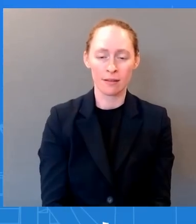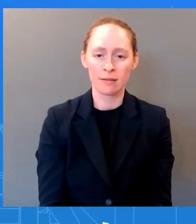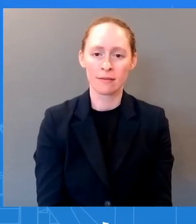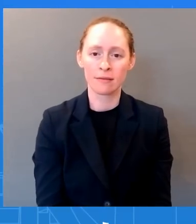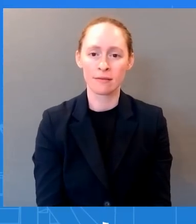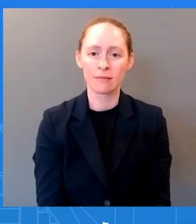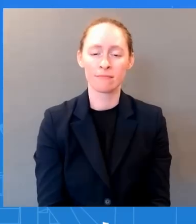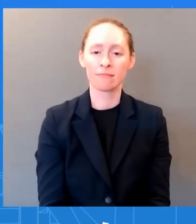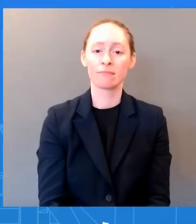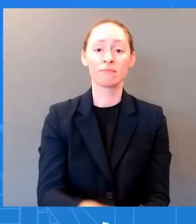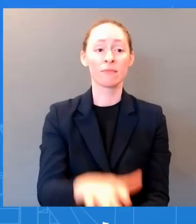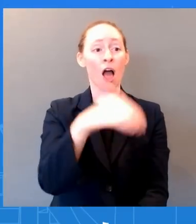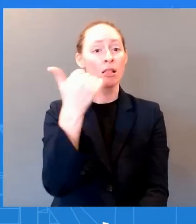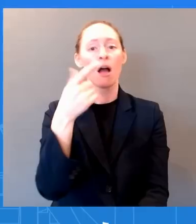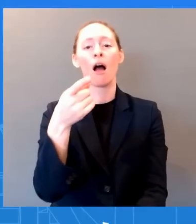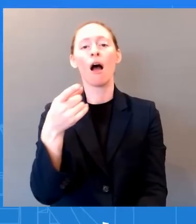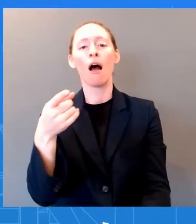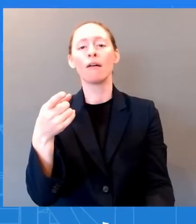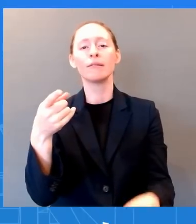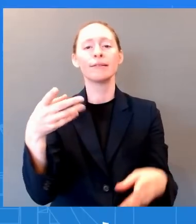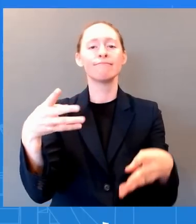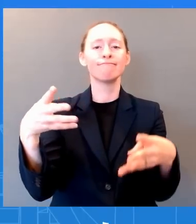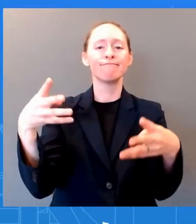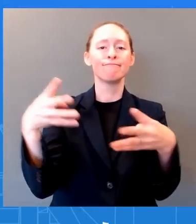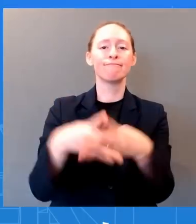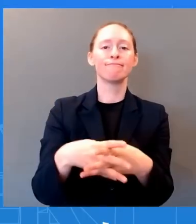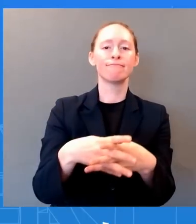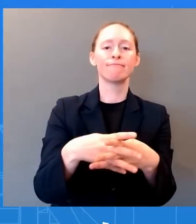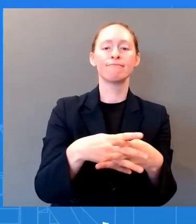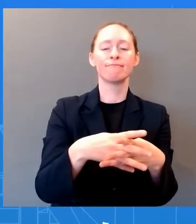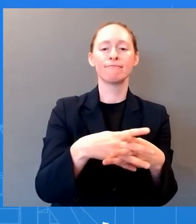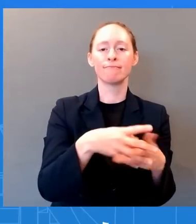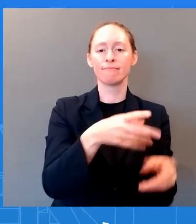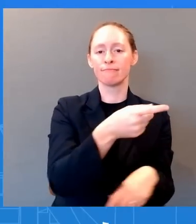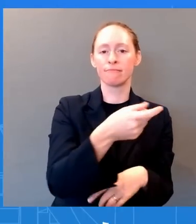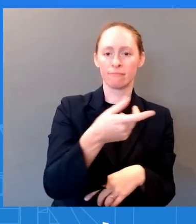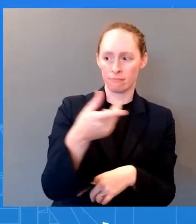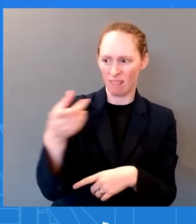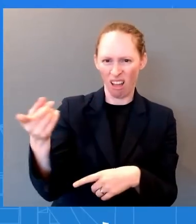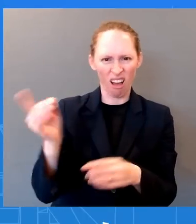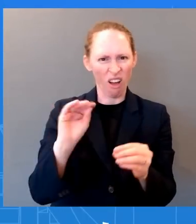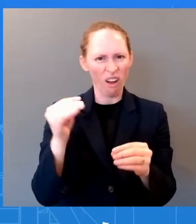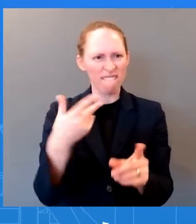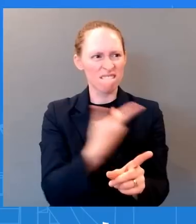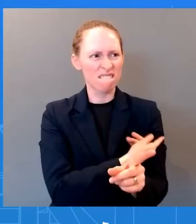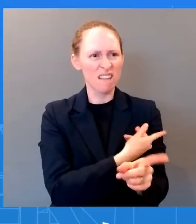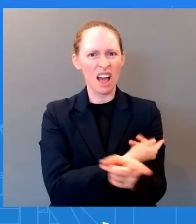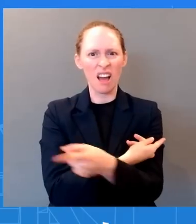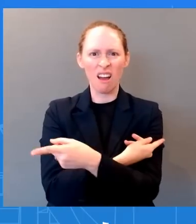Ms. Jean-Pierre: So let me just lay out what we have done under this administration: We have installed new border technology